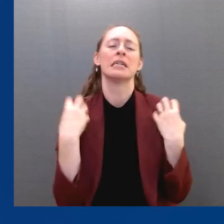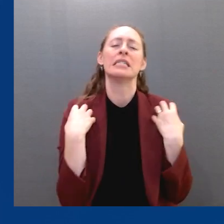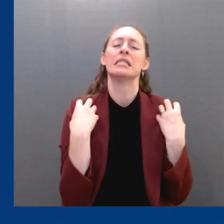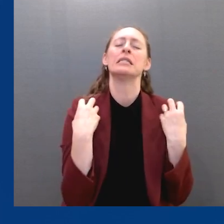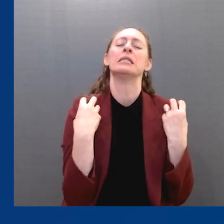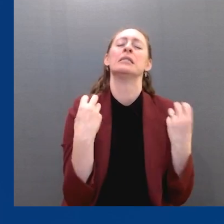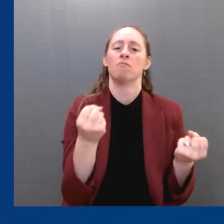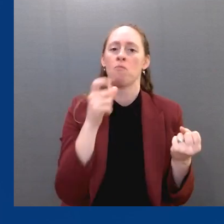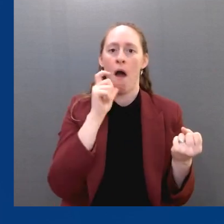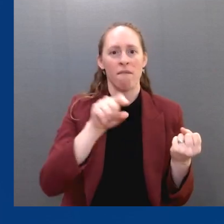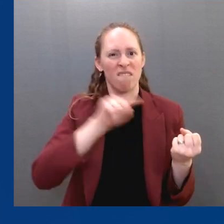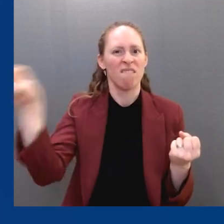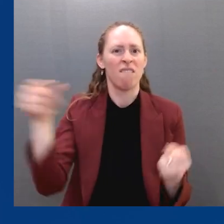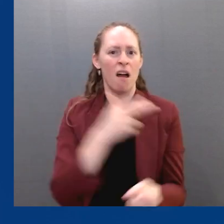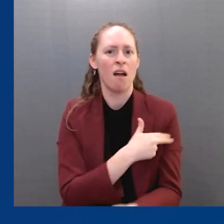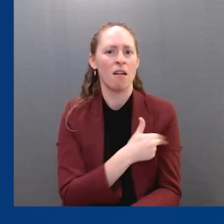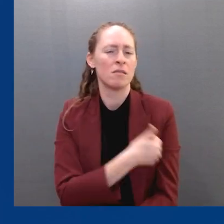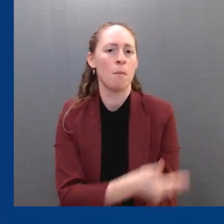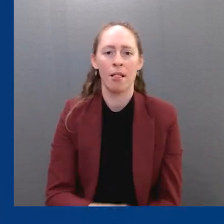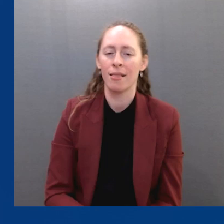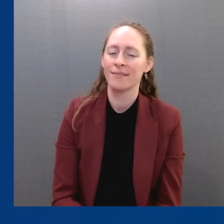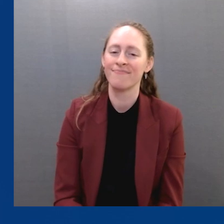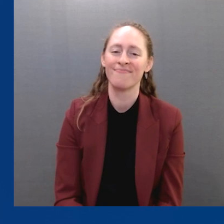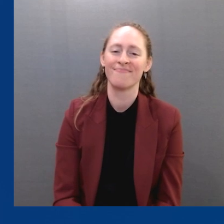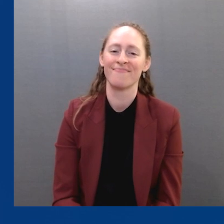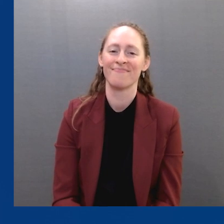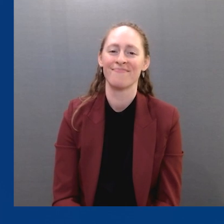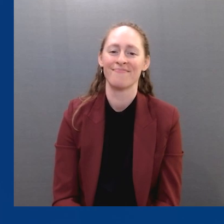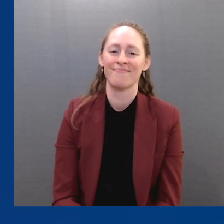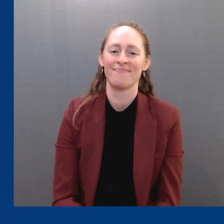Next question. Moderator: Thank you. Let's go to Jeff Mason, Reuters.